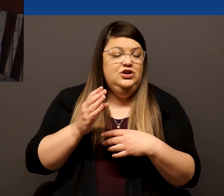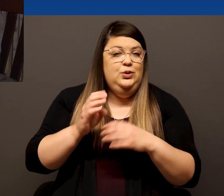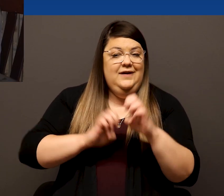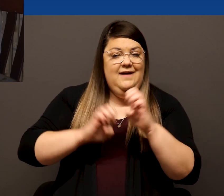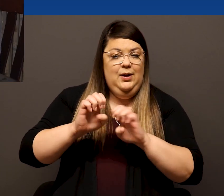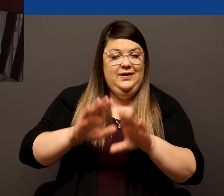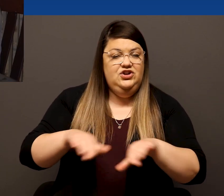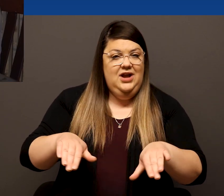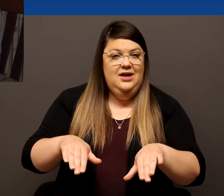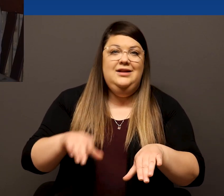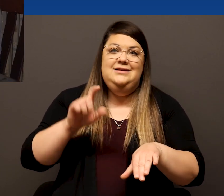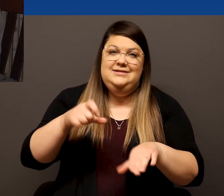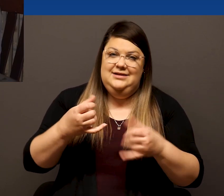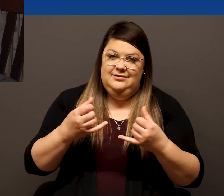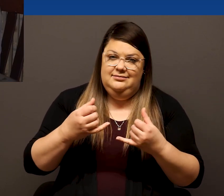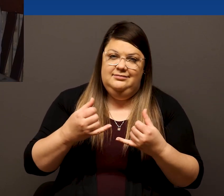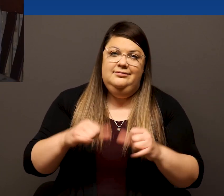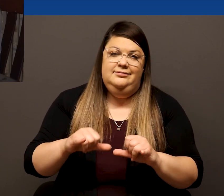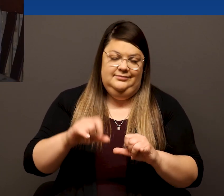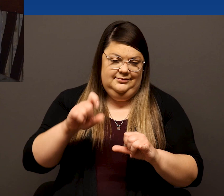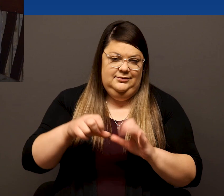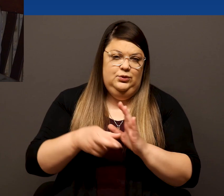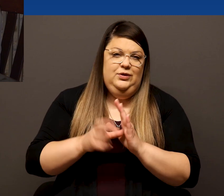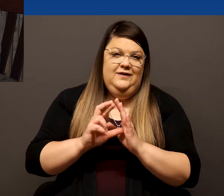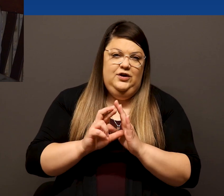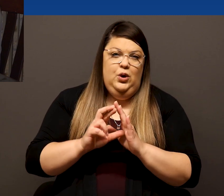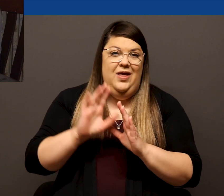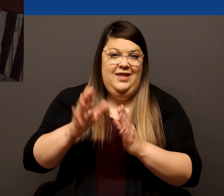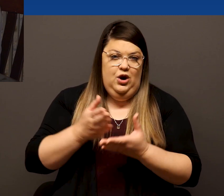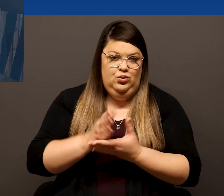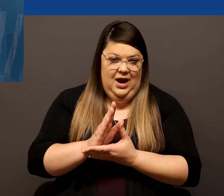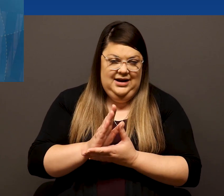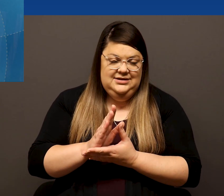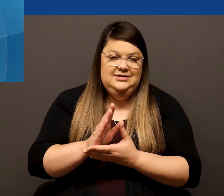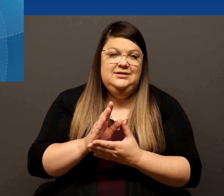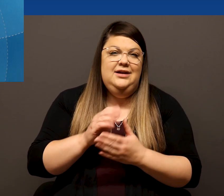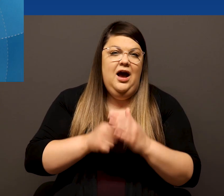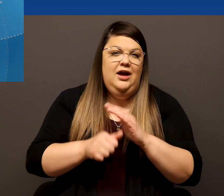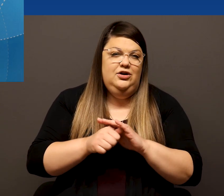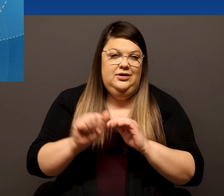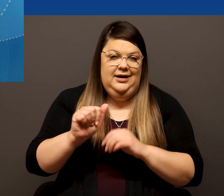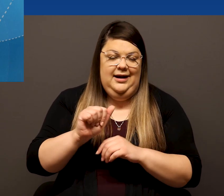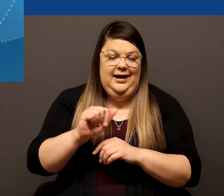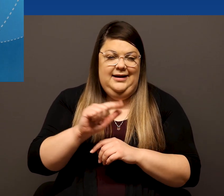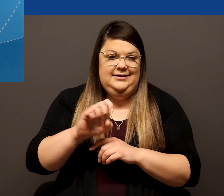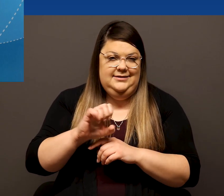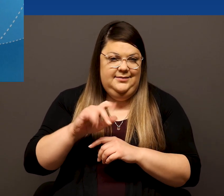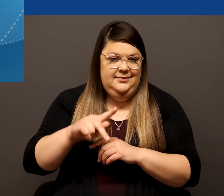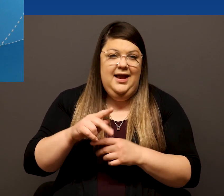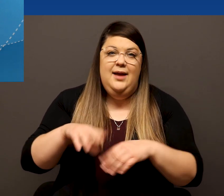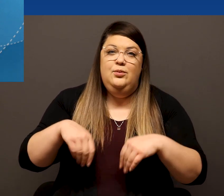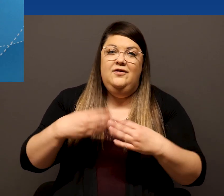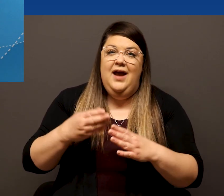they must still review with the parent their rights under early intervention and provide them with prior written notice.